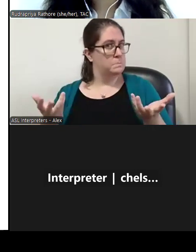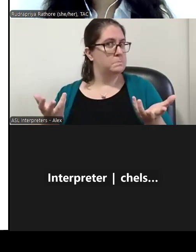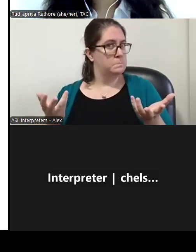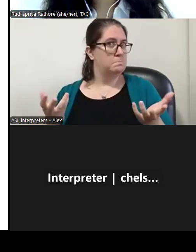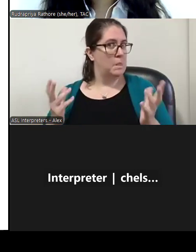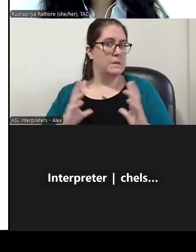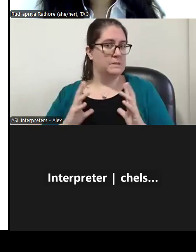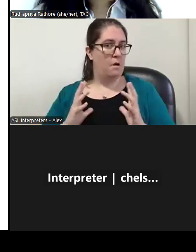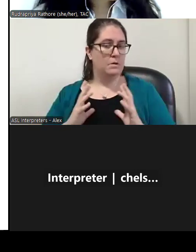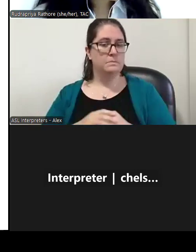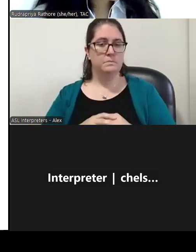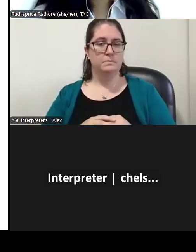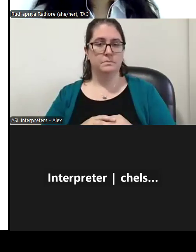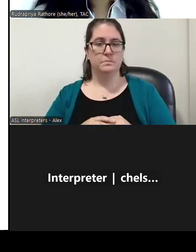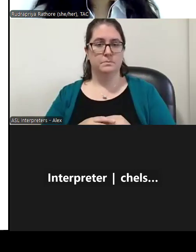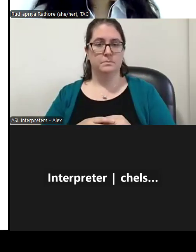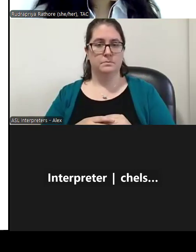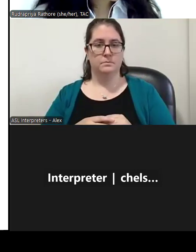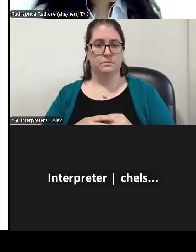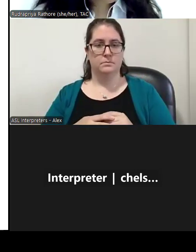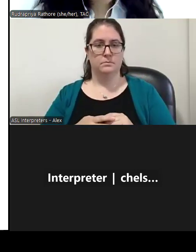well